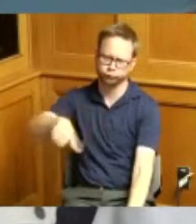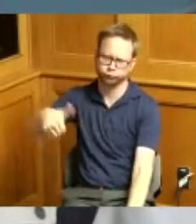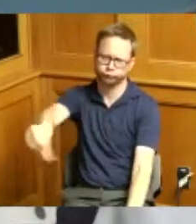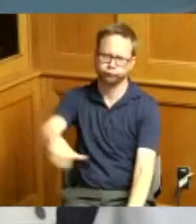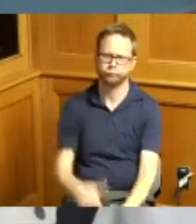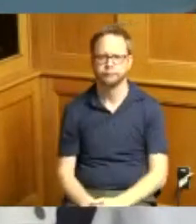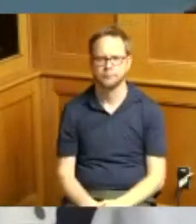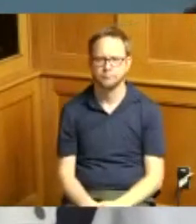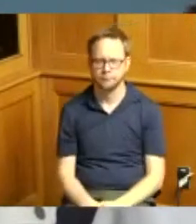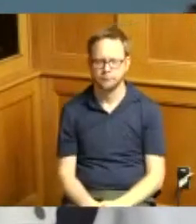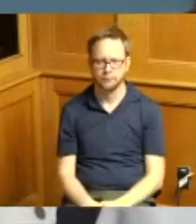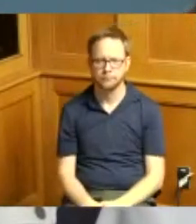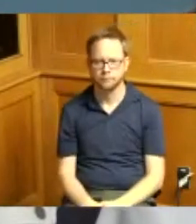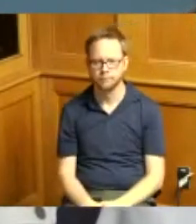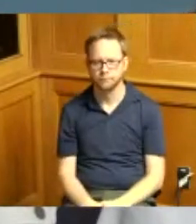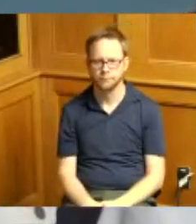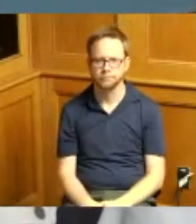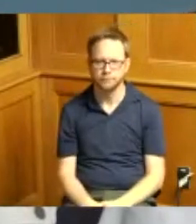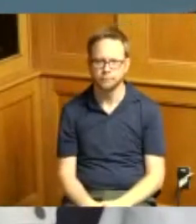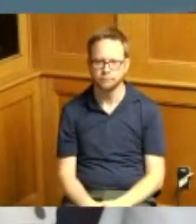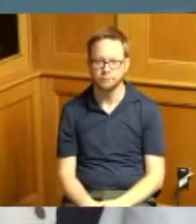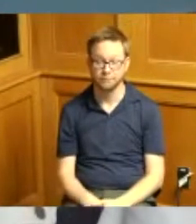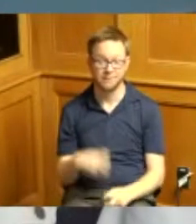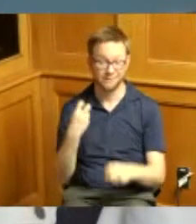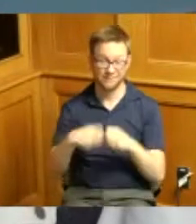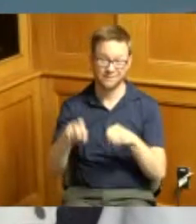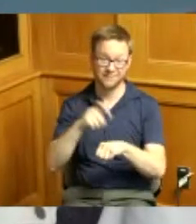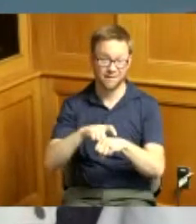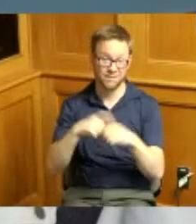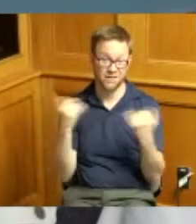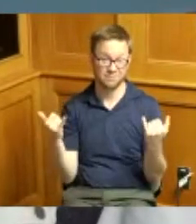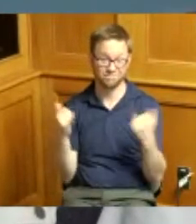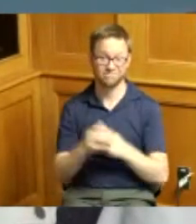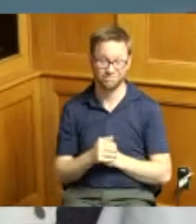I'm not just you know because it's a tough time right out here and people don't you know